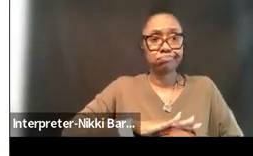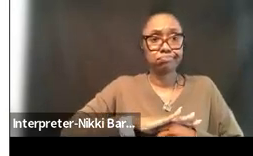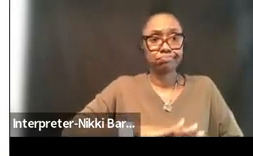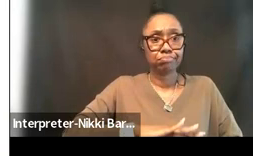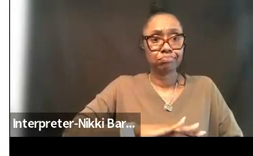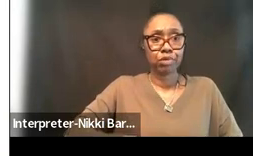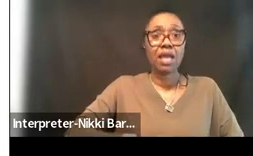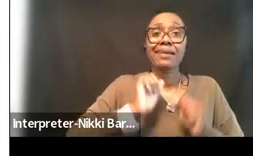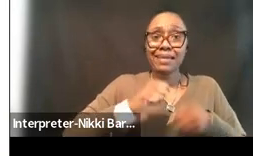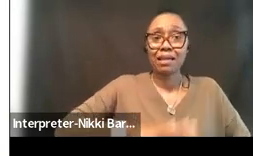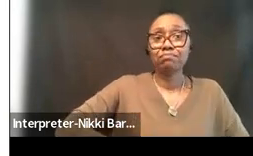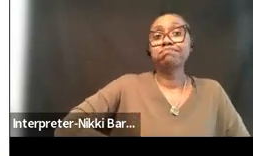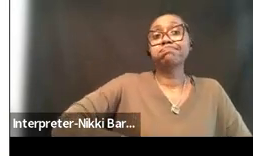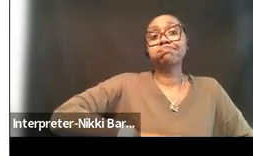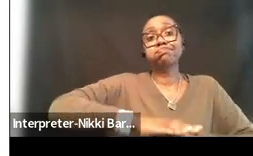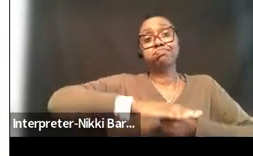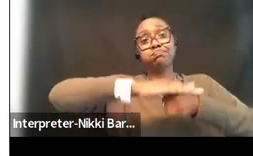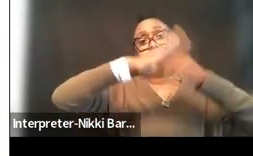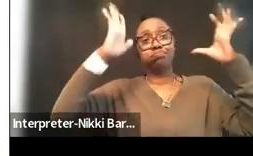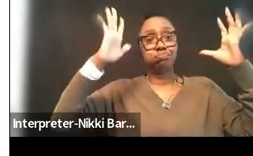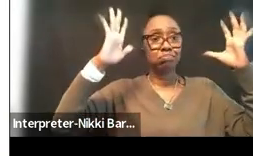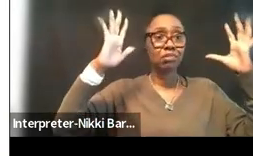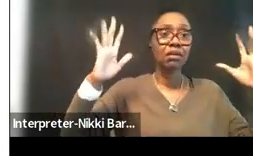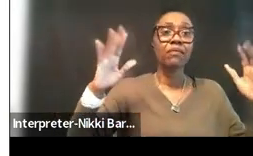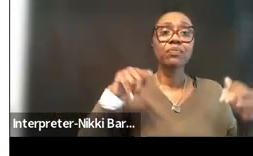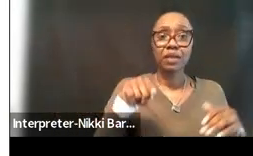We want to help someone to know it is okay that you are still feeling affected by what you've been through.